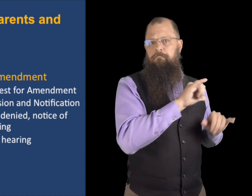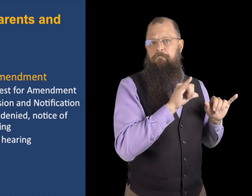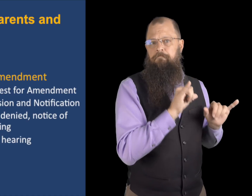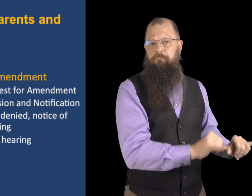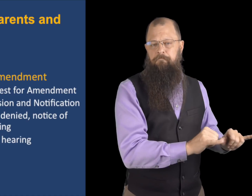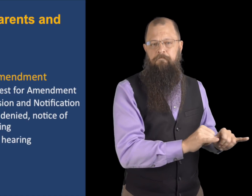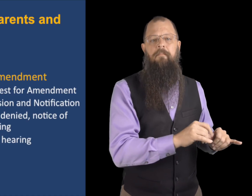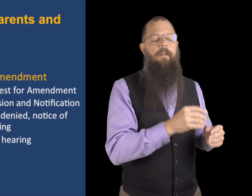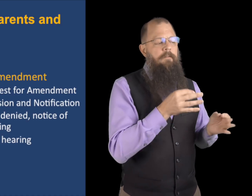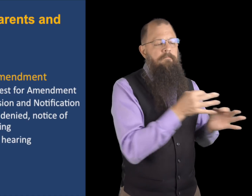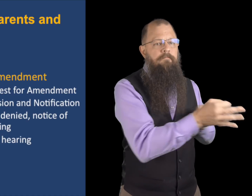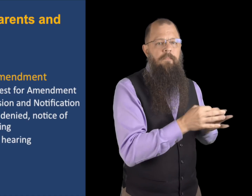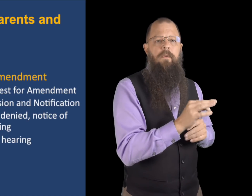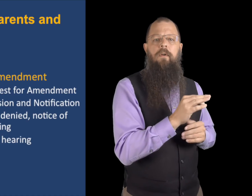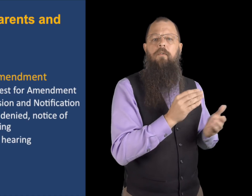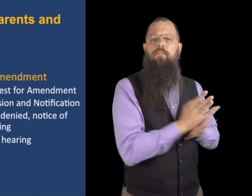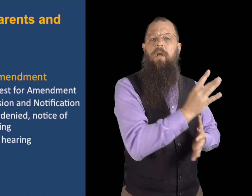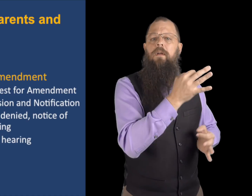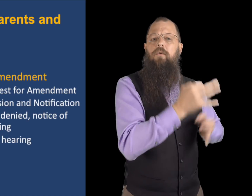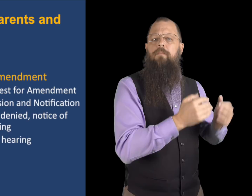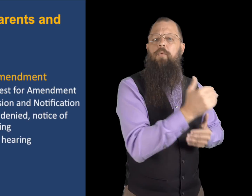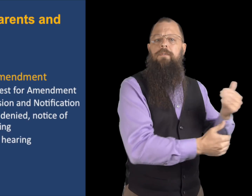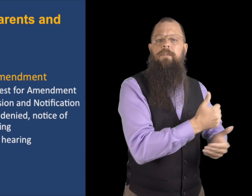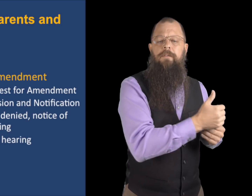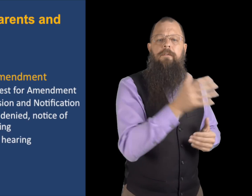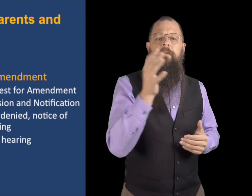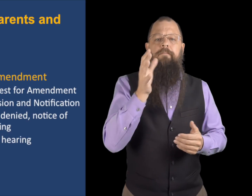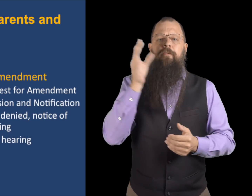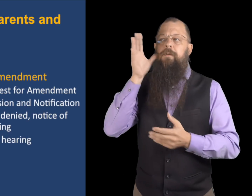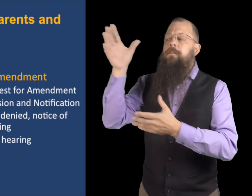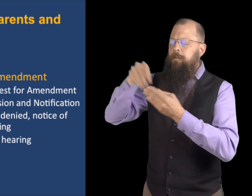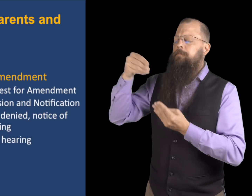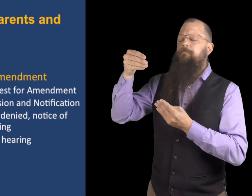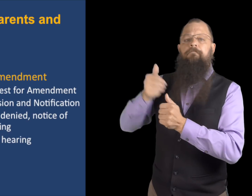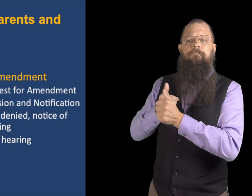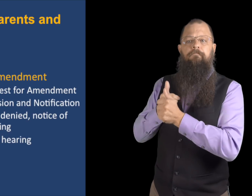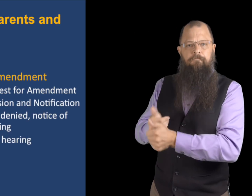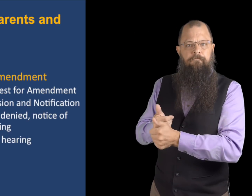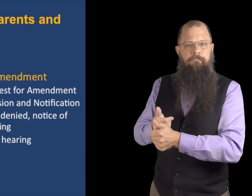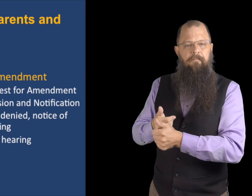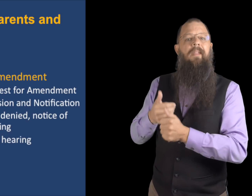notify the parent or student. If the request is denied, they will be given a